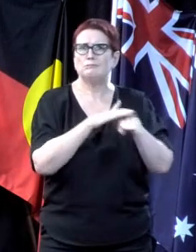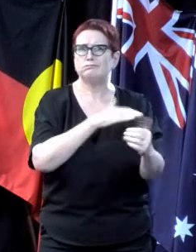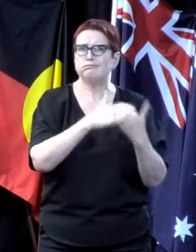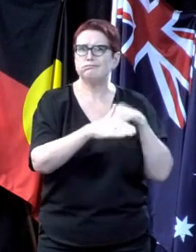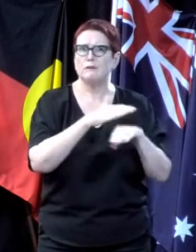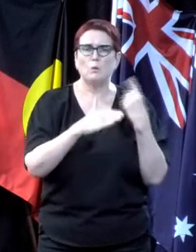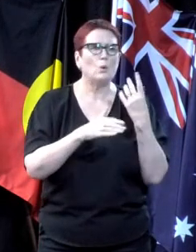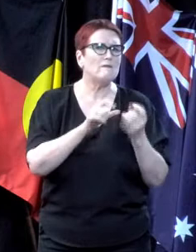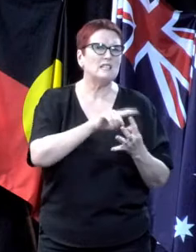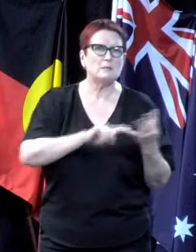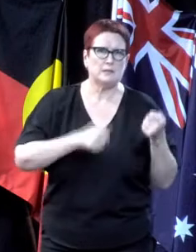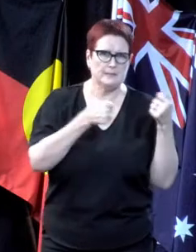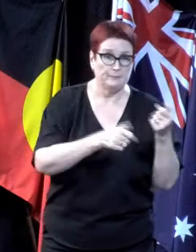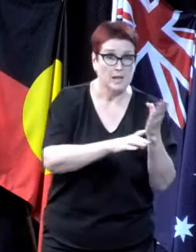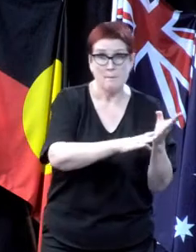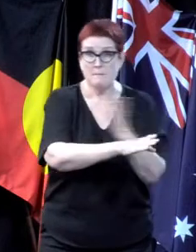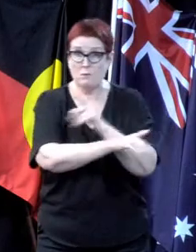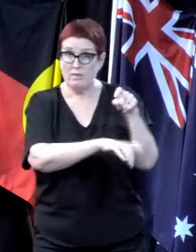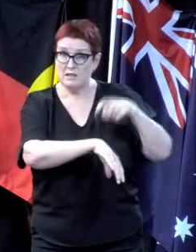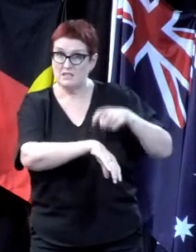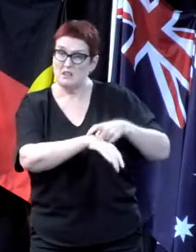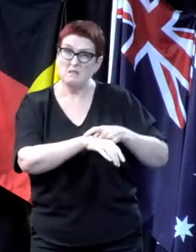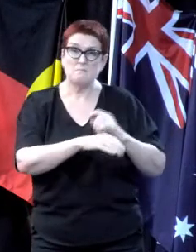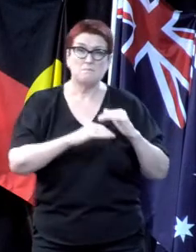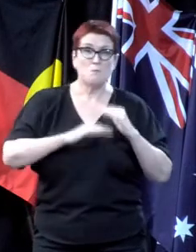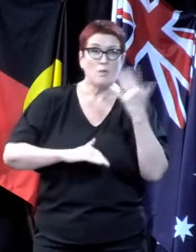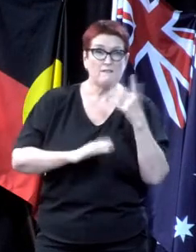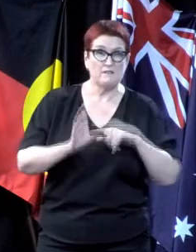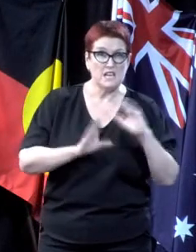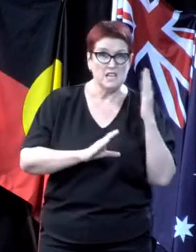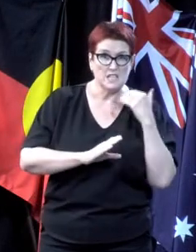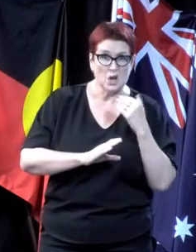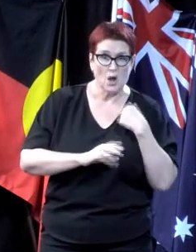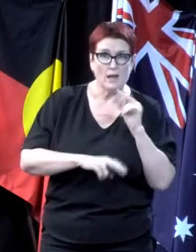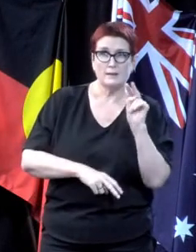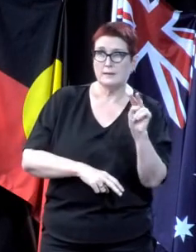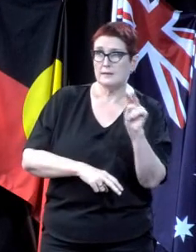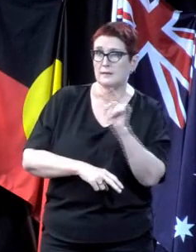Prior to that, you can look around the school and we have a whole conglomeration of things.